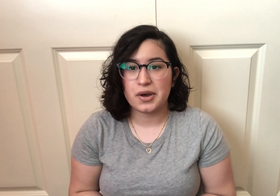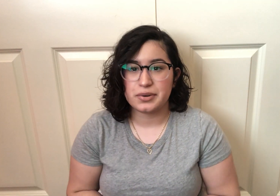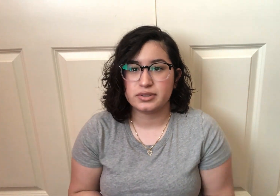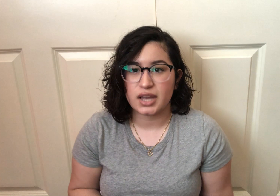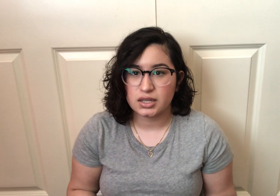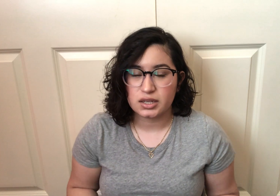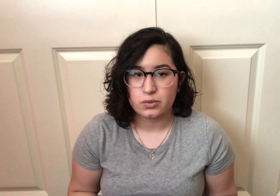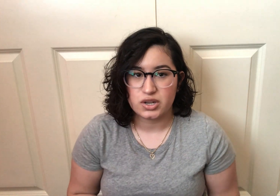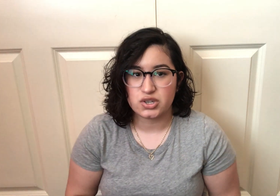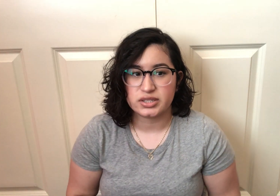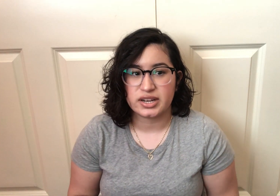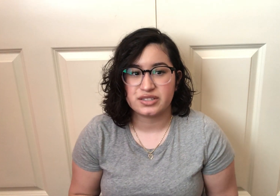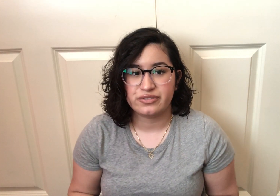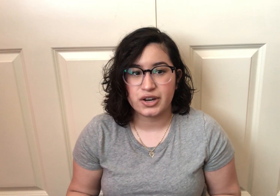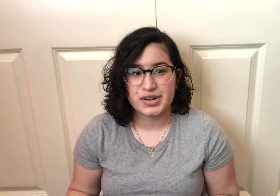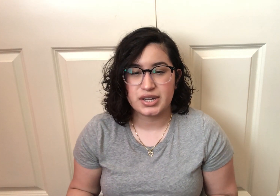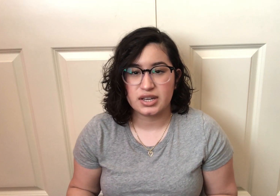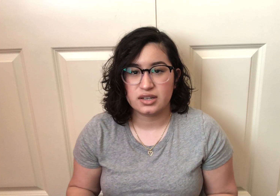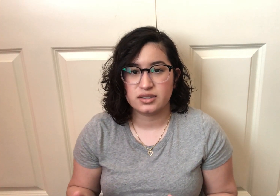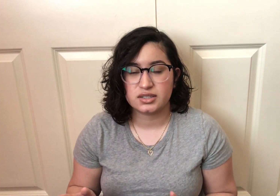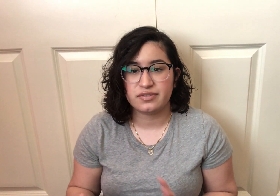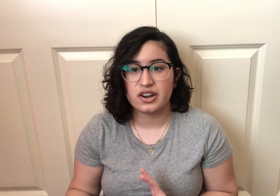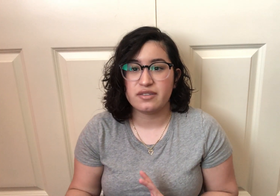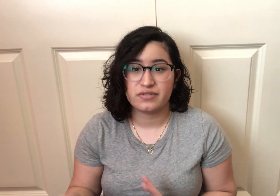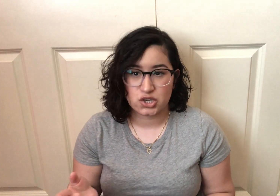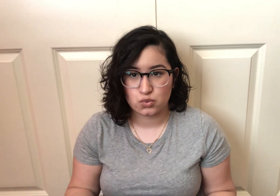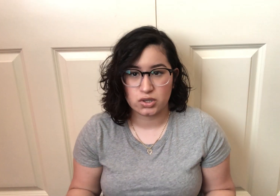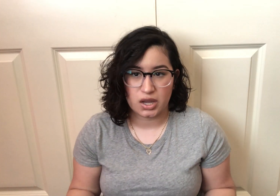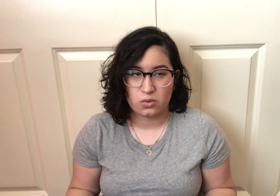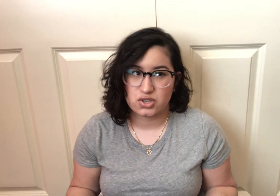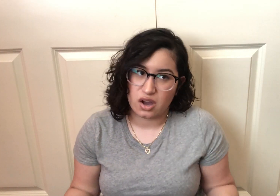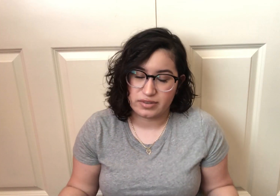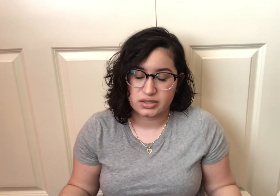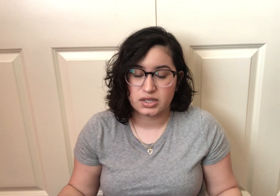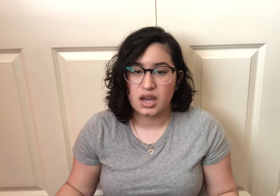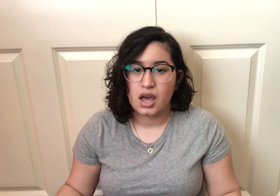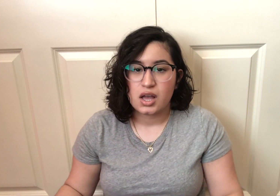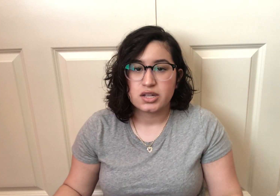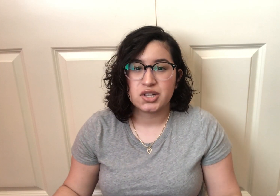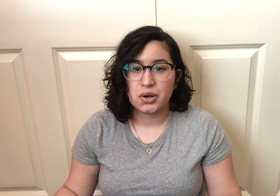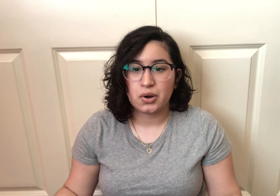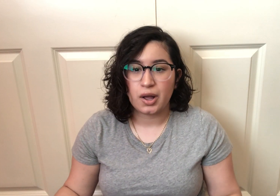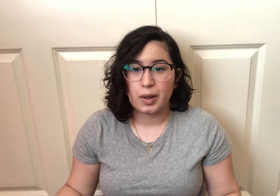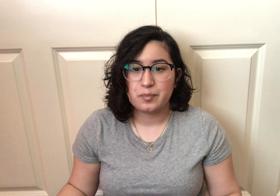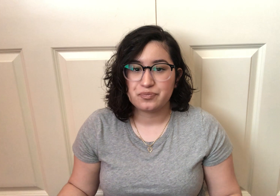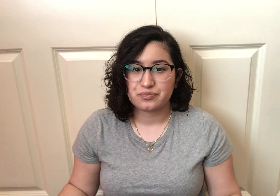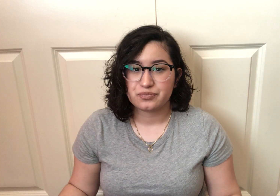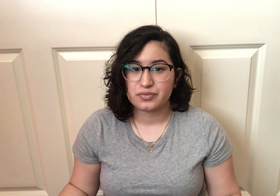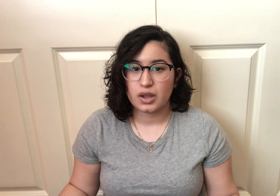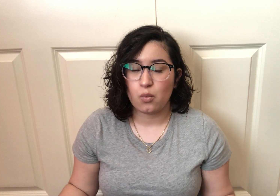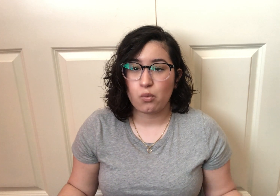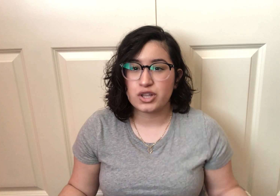sign language is that it's very, it's a very visual language, obviously. So once